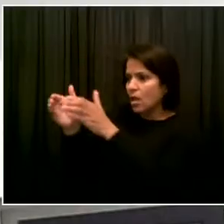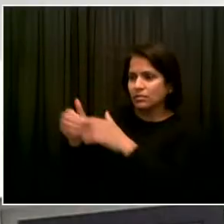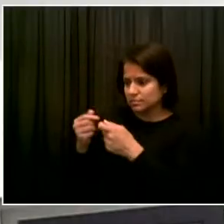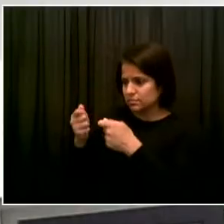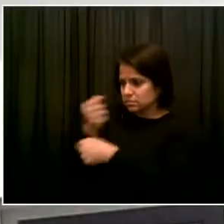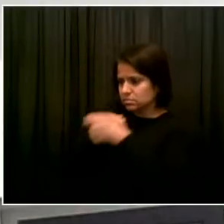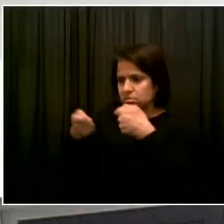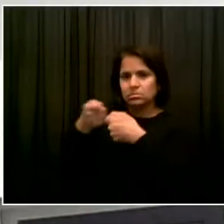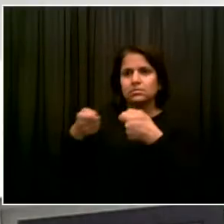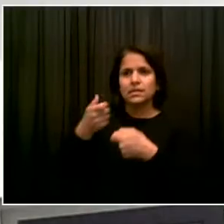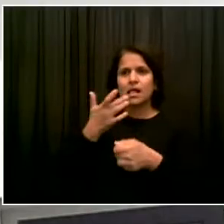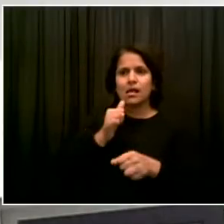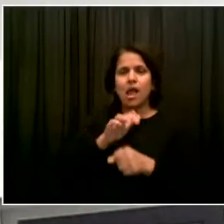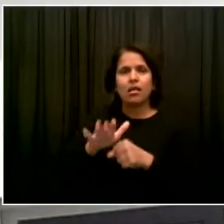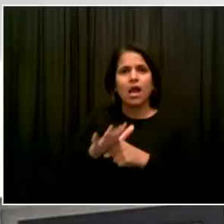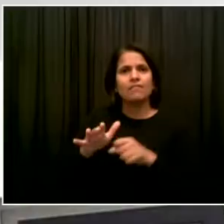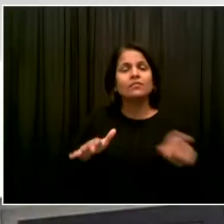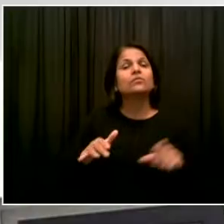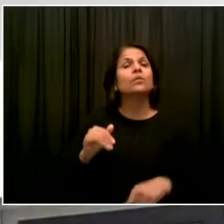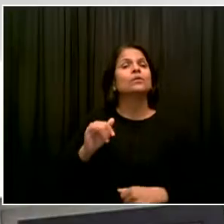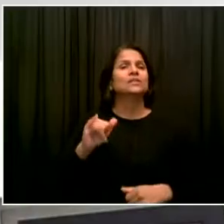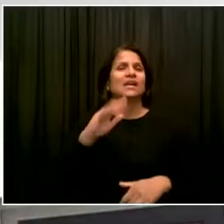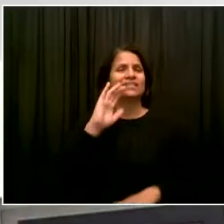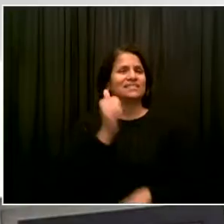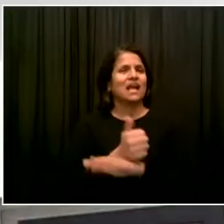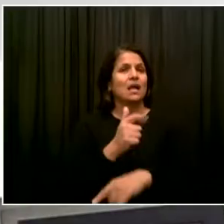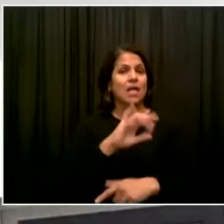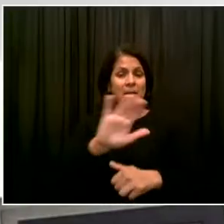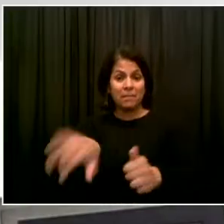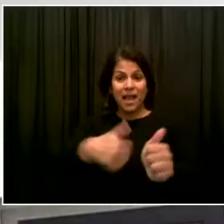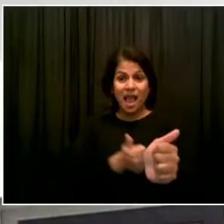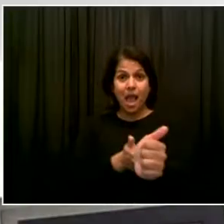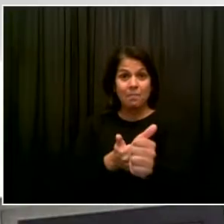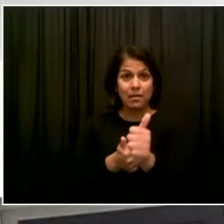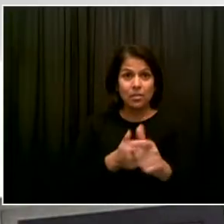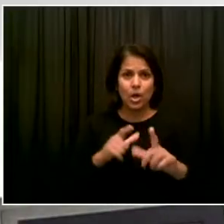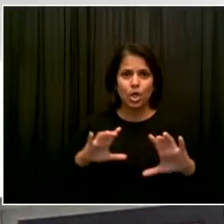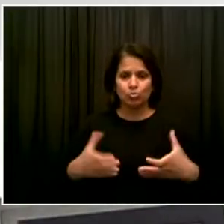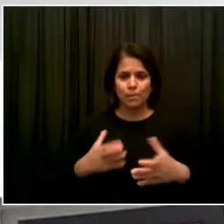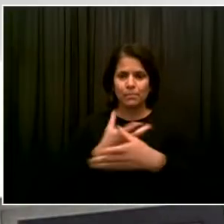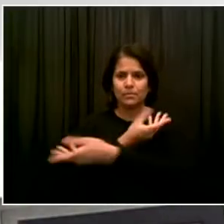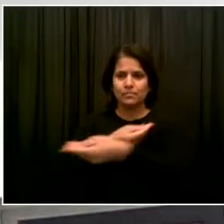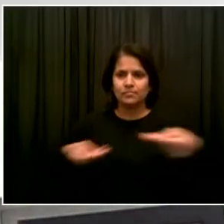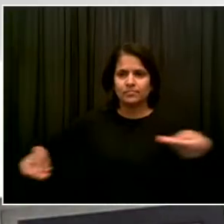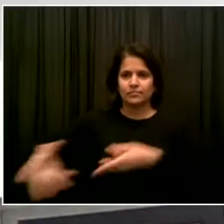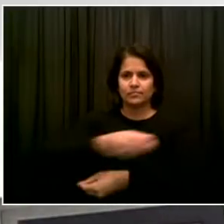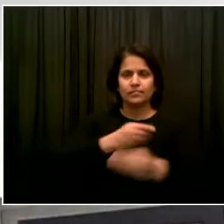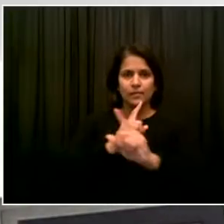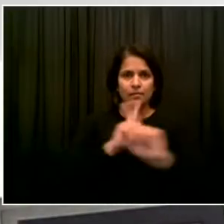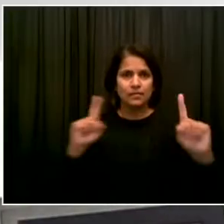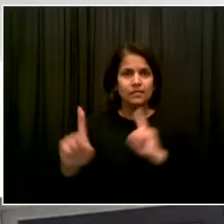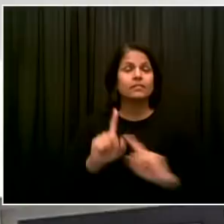FROM ONE FUNCTION TO ANOTHER. YOU ANNOUNCED AND WE WANT TO BE